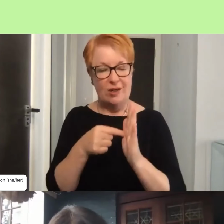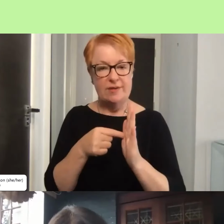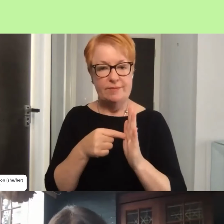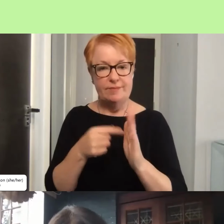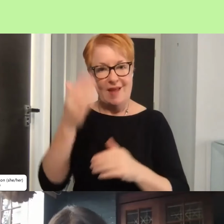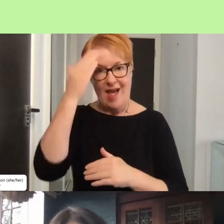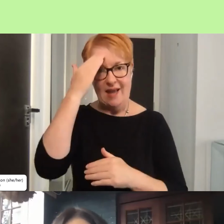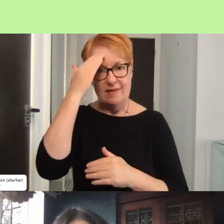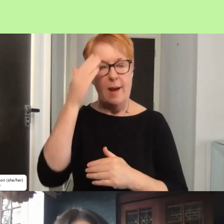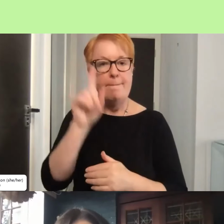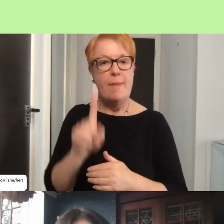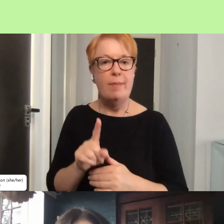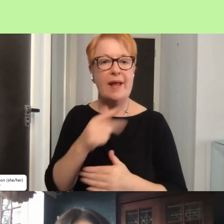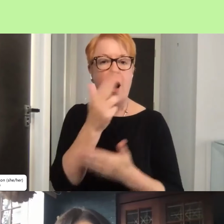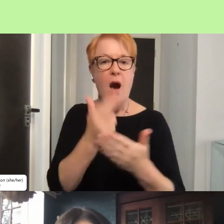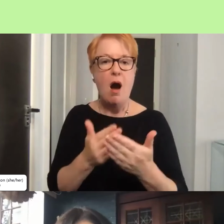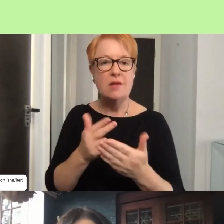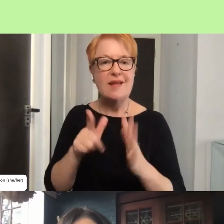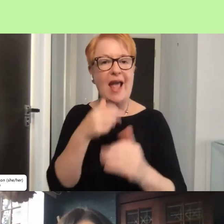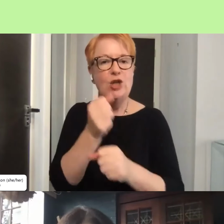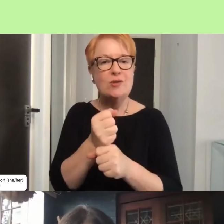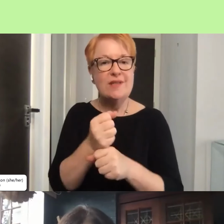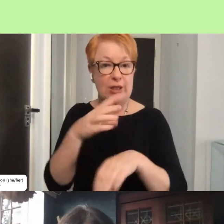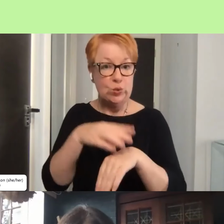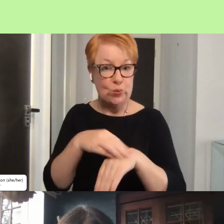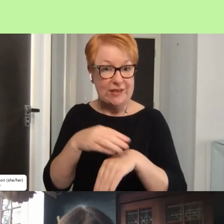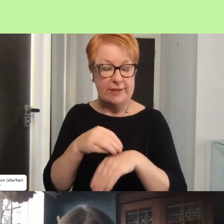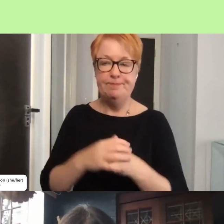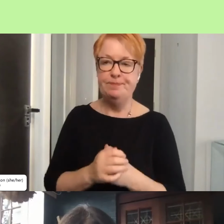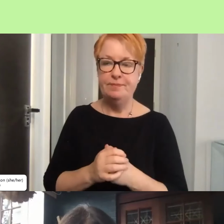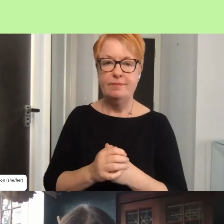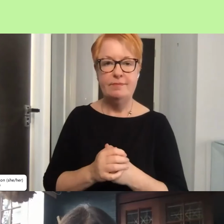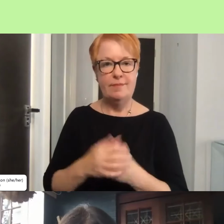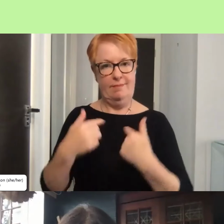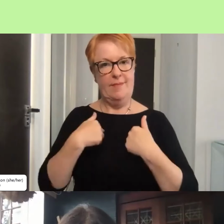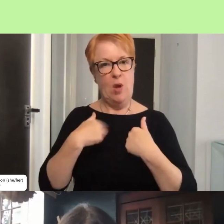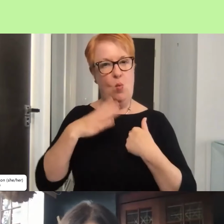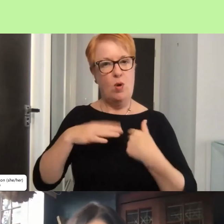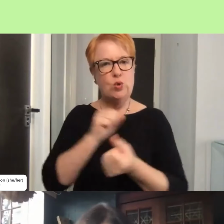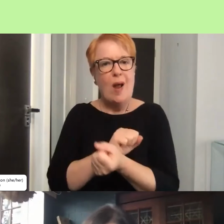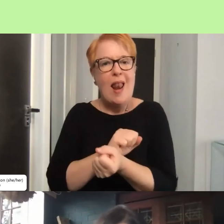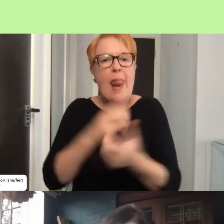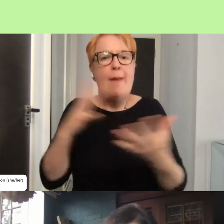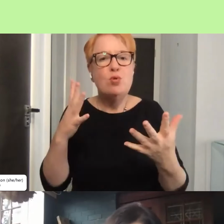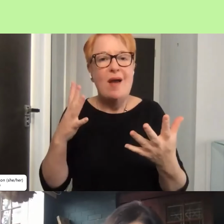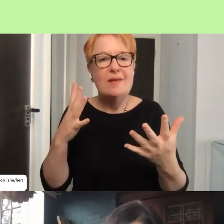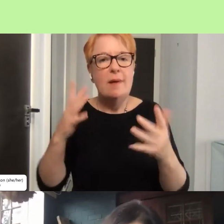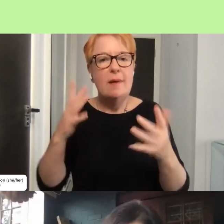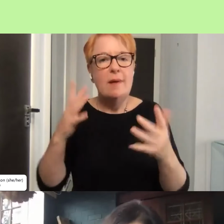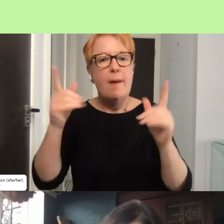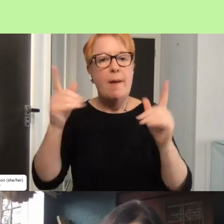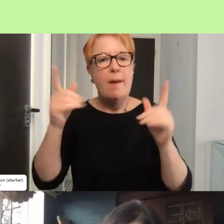Sweden, and there my mission was really to, to liberate the public art from a very traditional way of looking